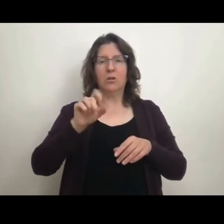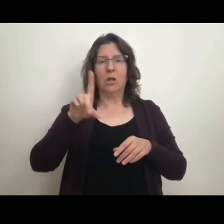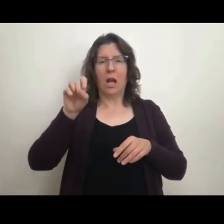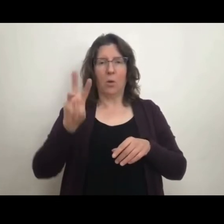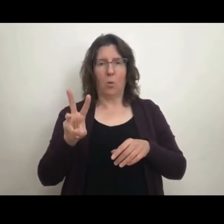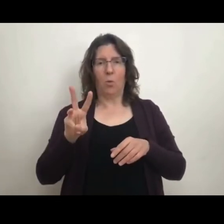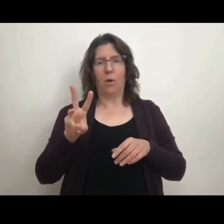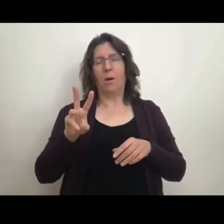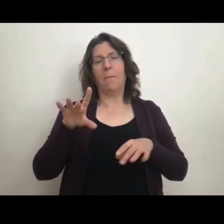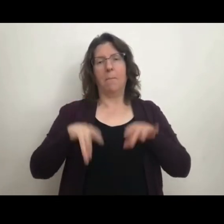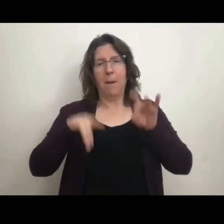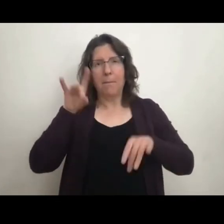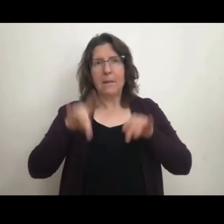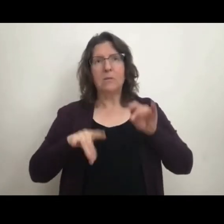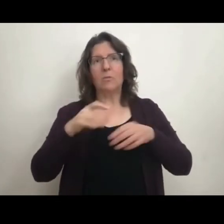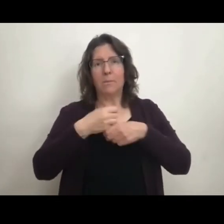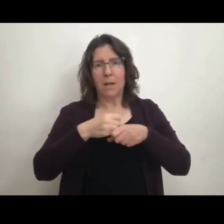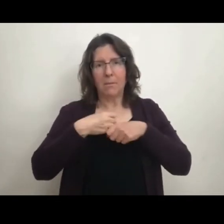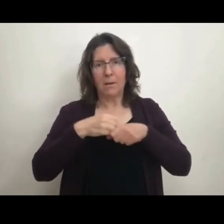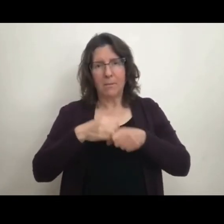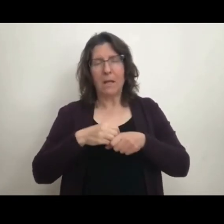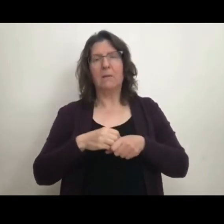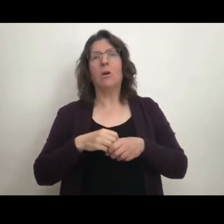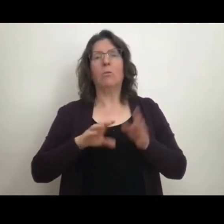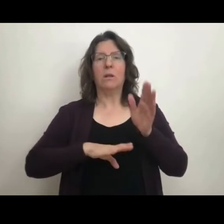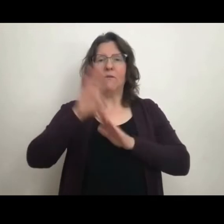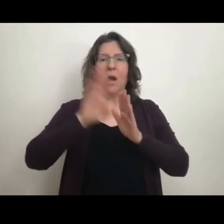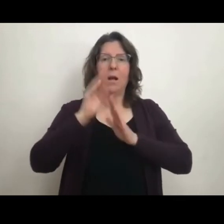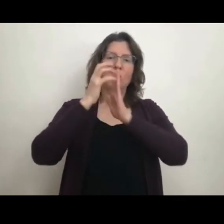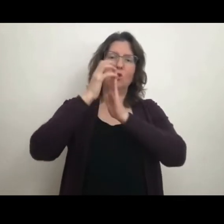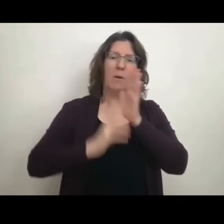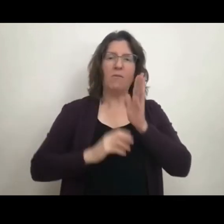We created shadow puppets.